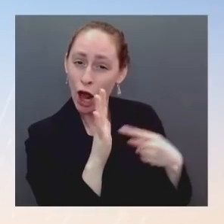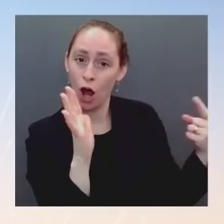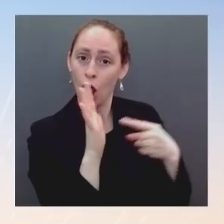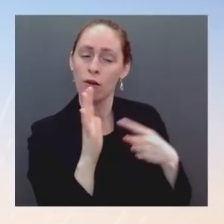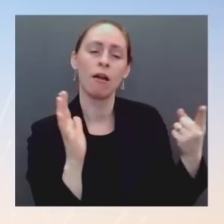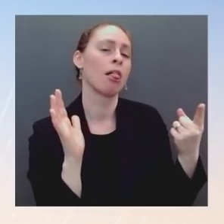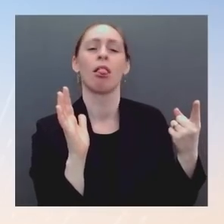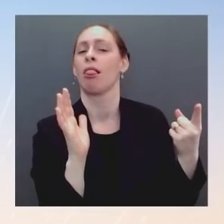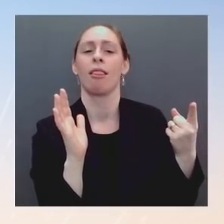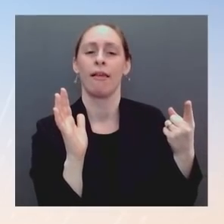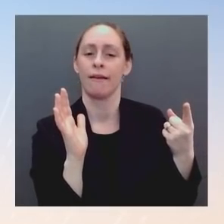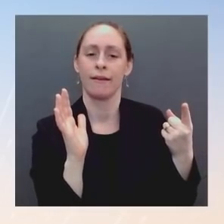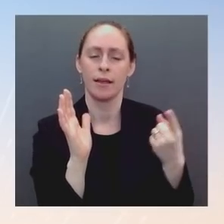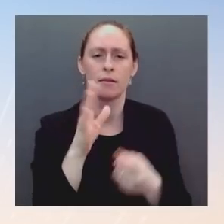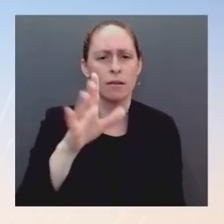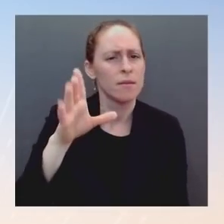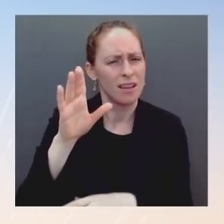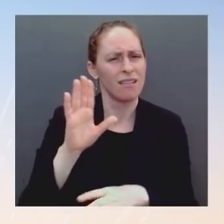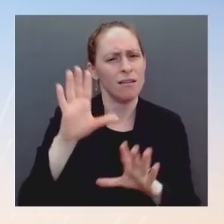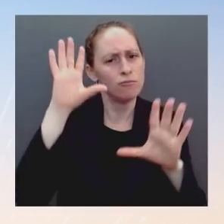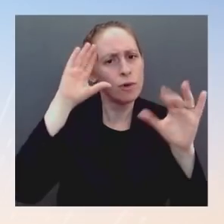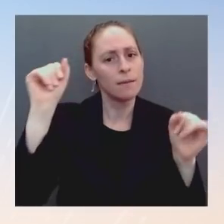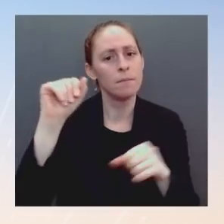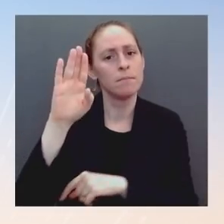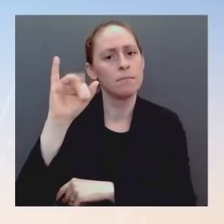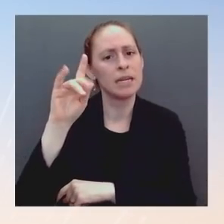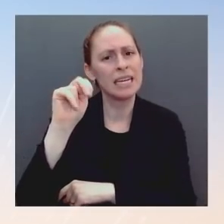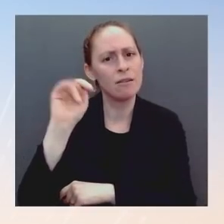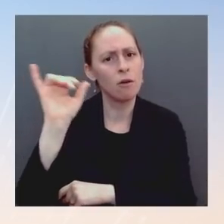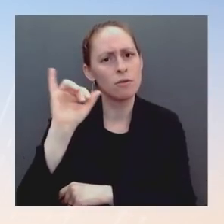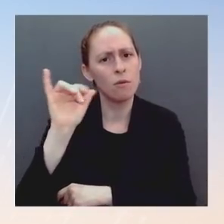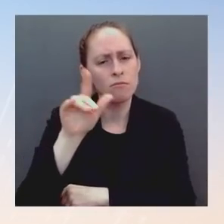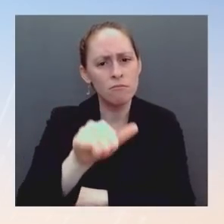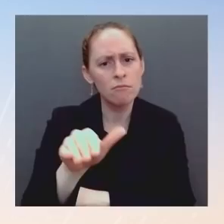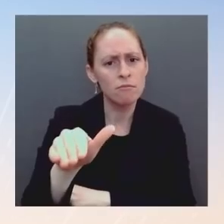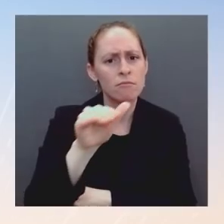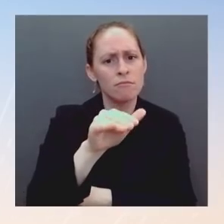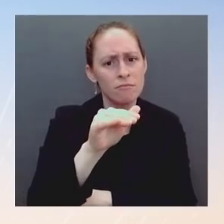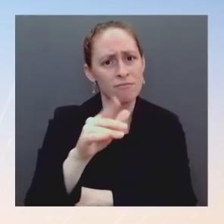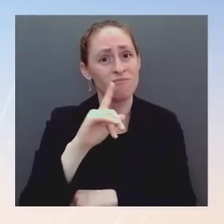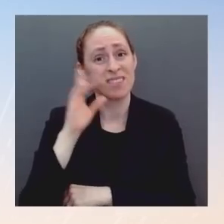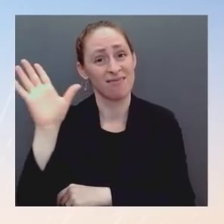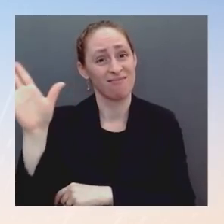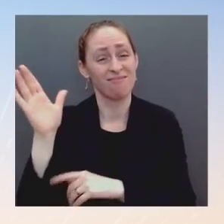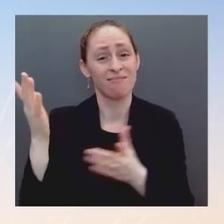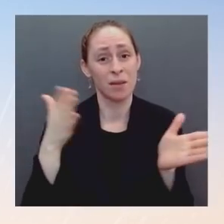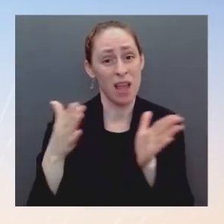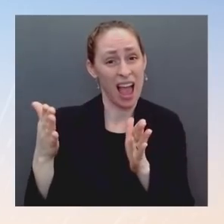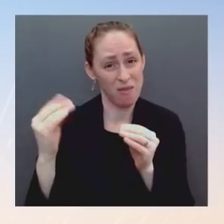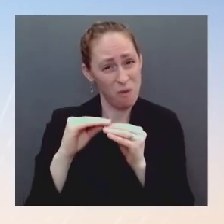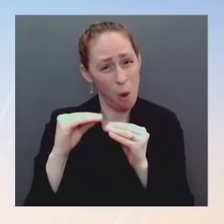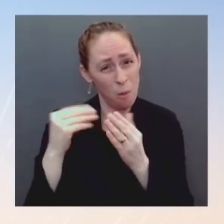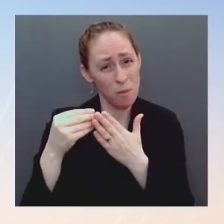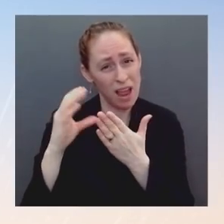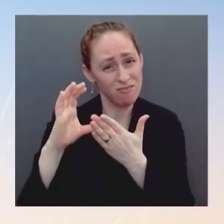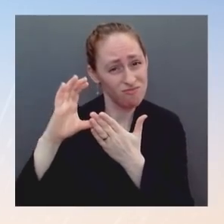for local COPS programs in his budget -- more than the prior President. That's a fact. So if those facts are uncomfortable,